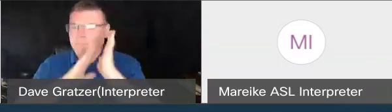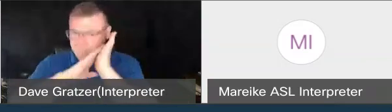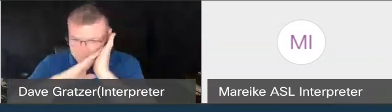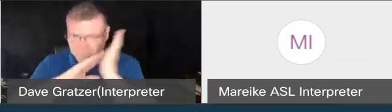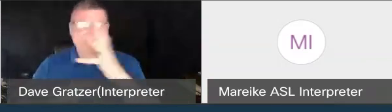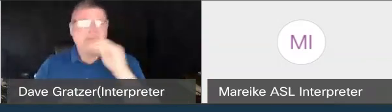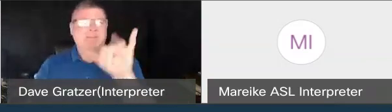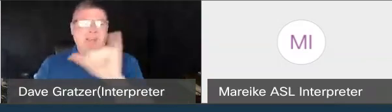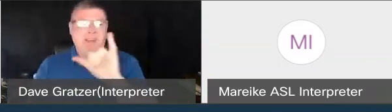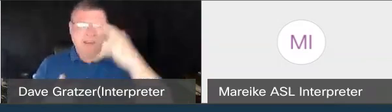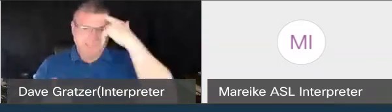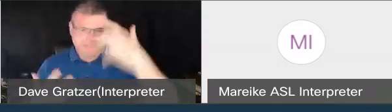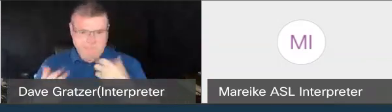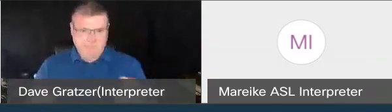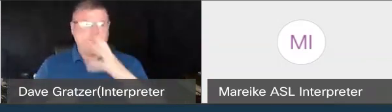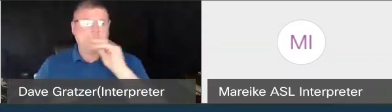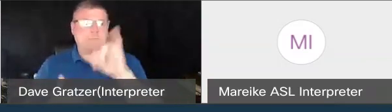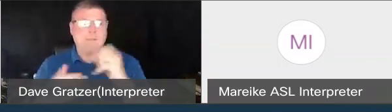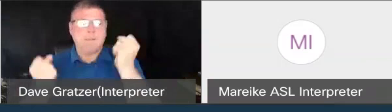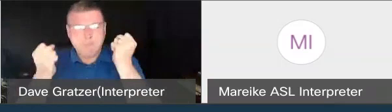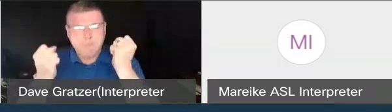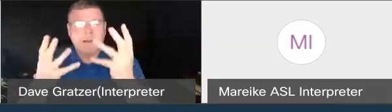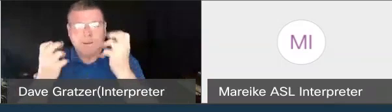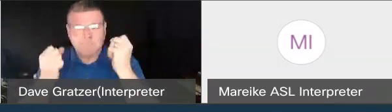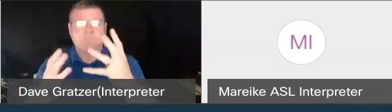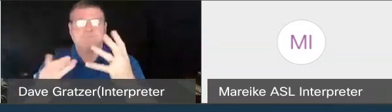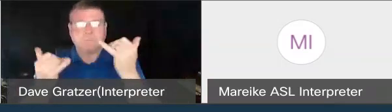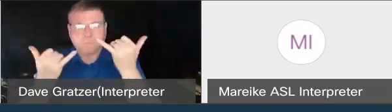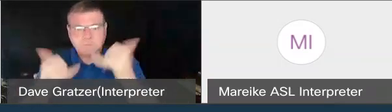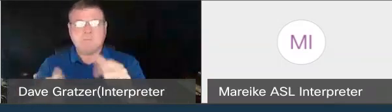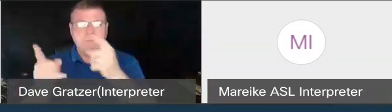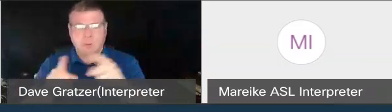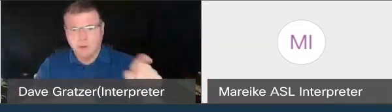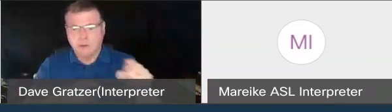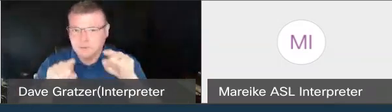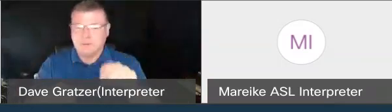which is really critical because so many of our patients are co-occurring, a lot of people off their meds.